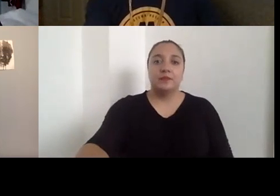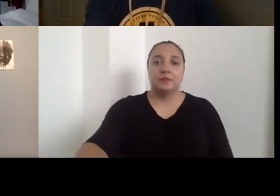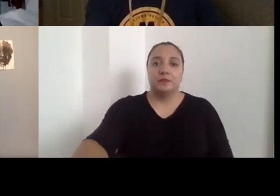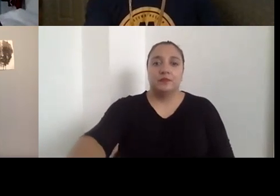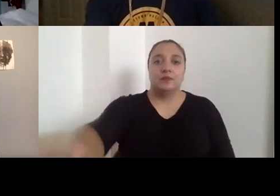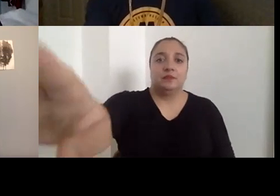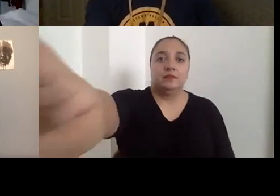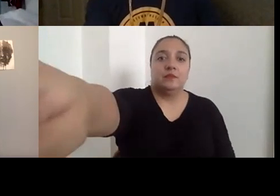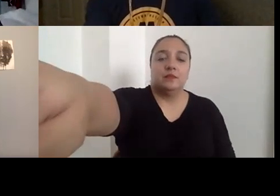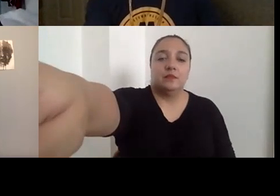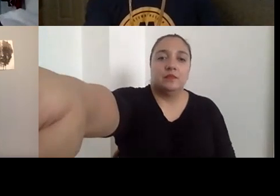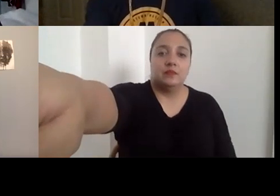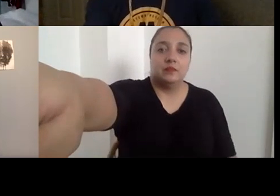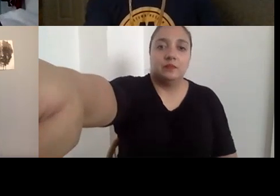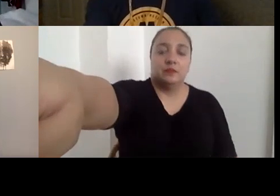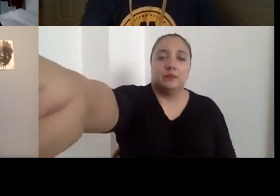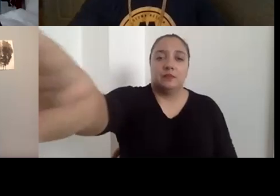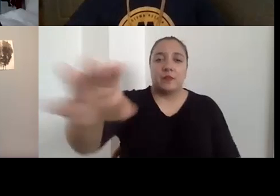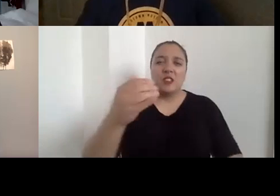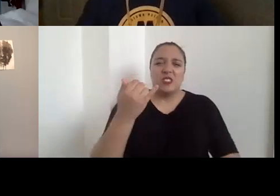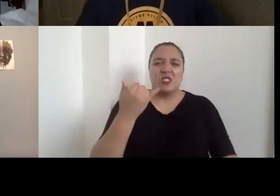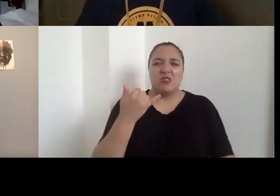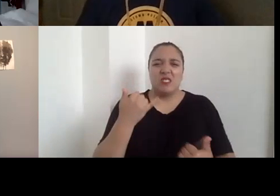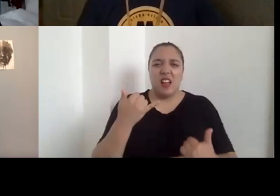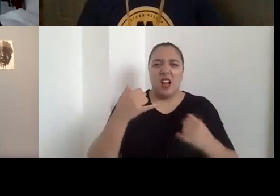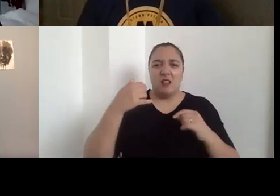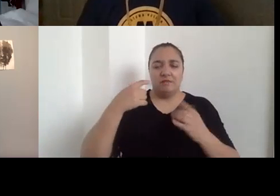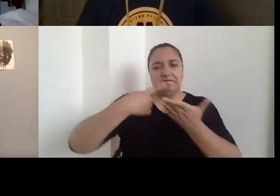right? So given that everything that is happening right